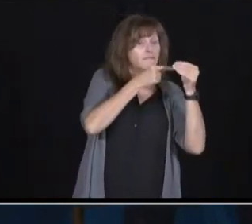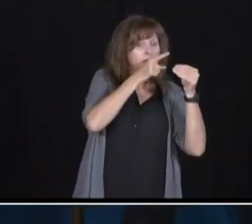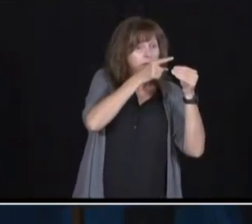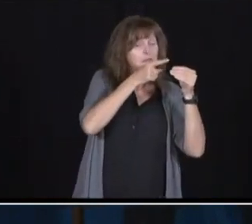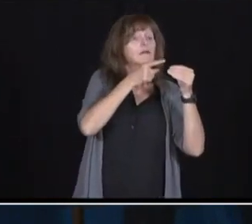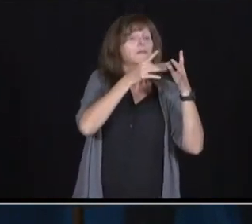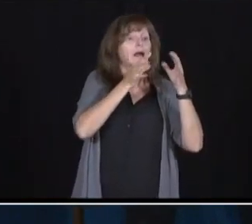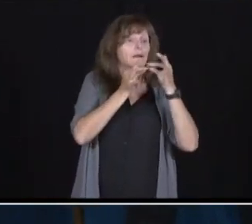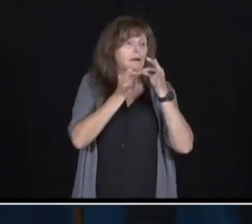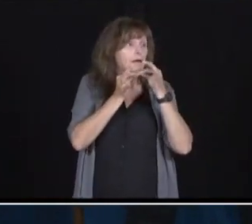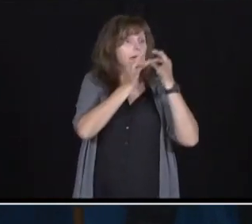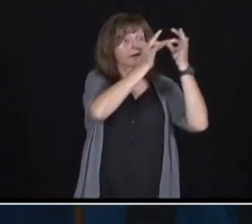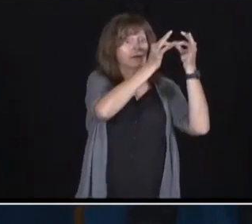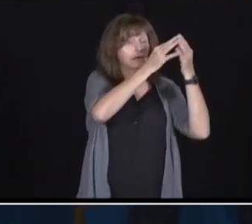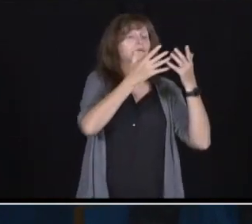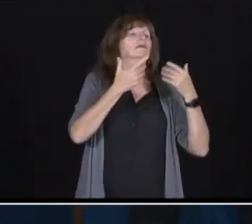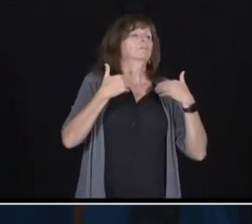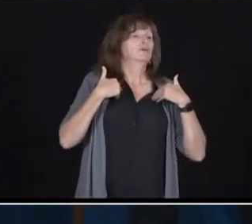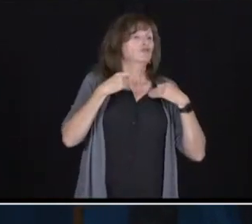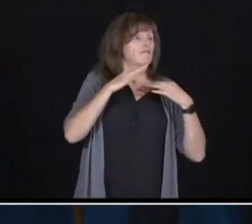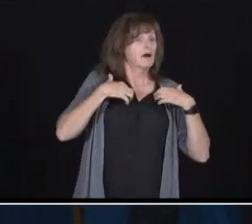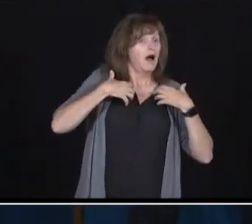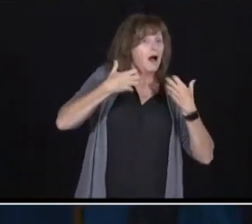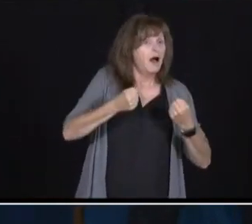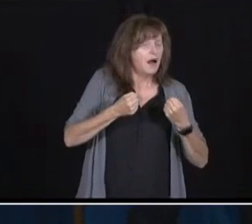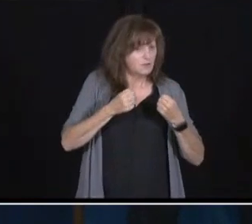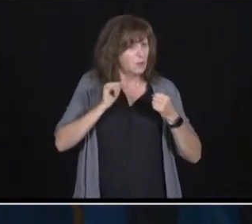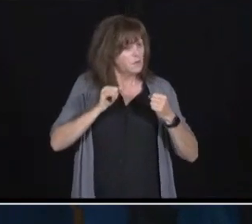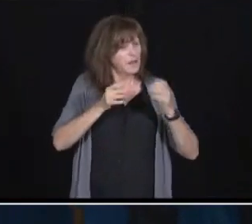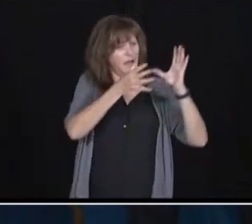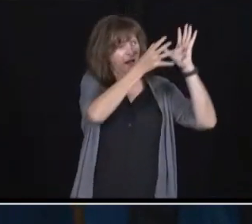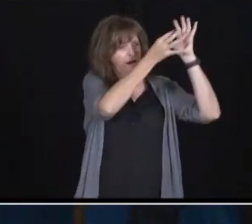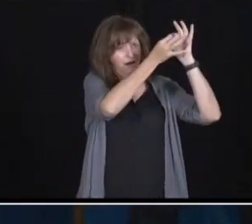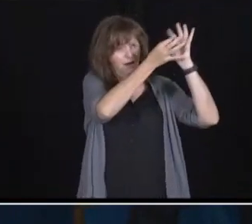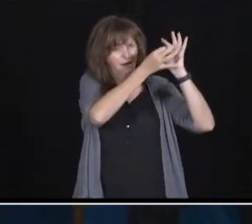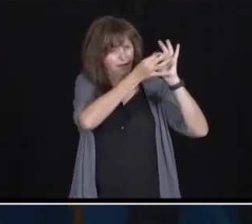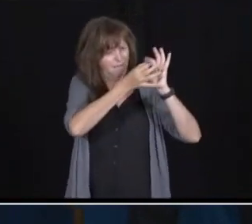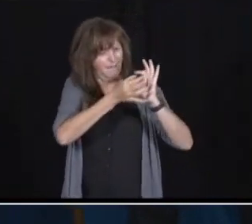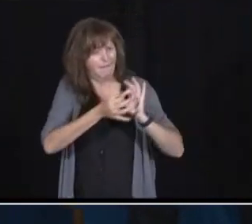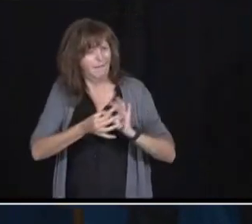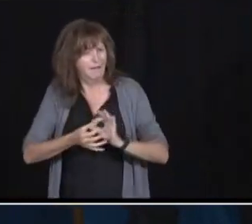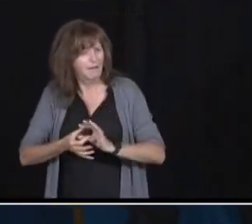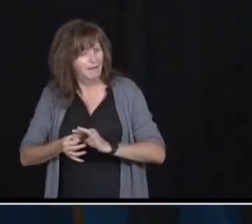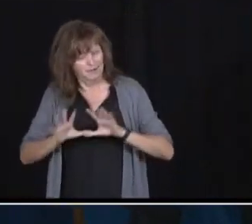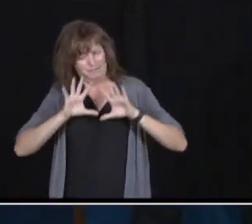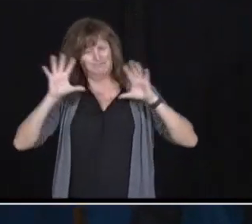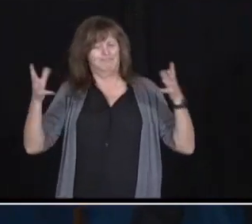So it is everybody's -- everybody together. According to through case management and contact tracing through our public health nurse, who